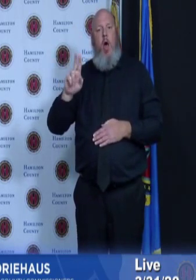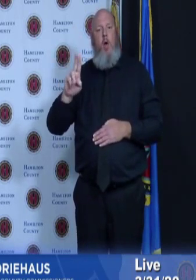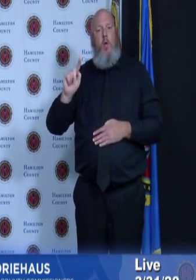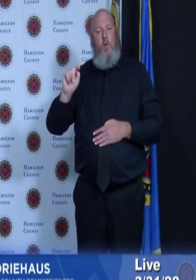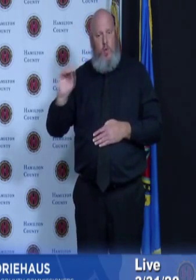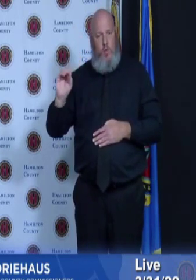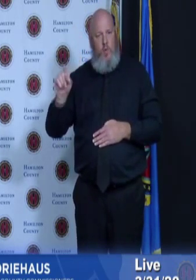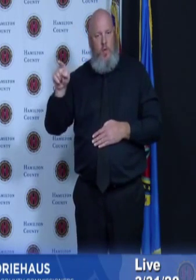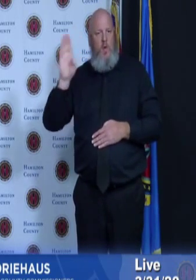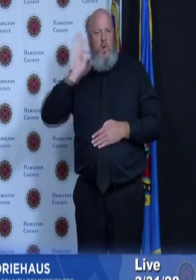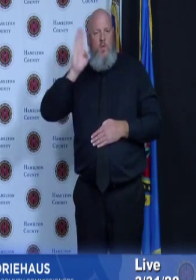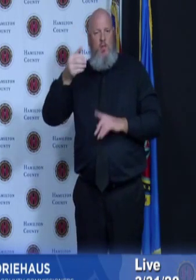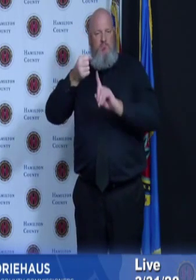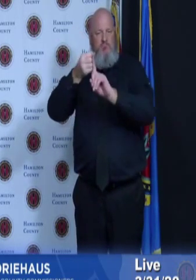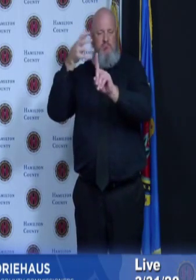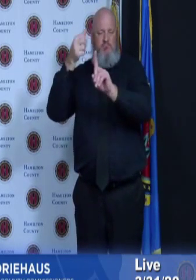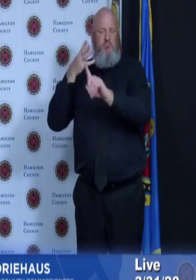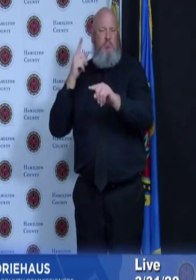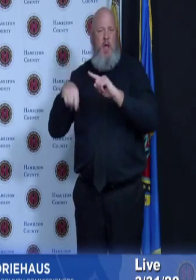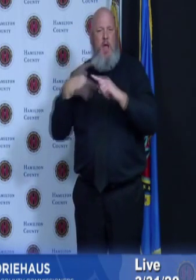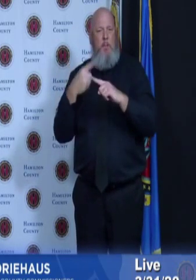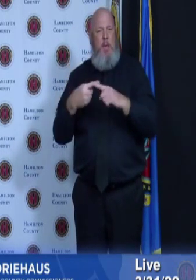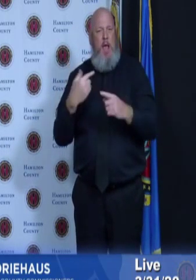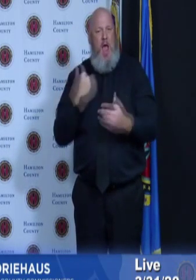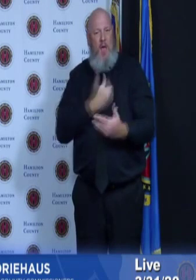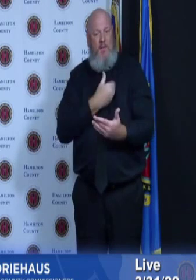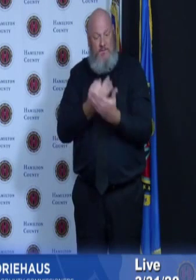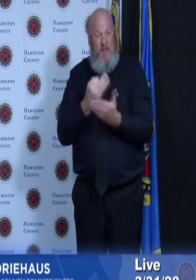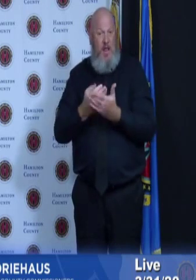departments throughout the county we're not quite there yet we're getting there